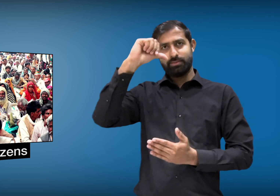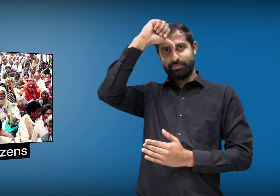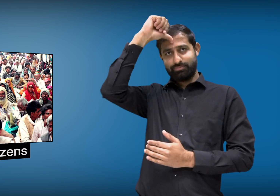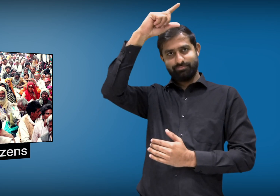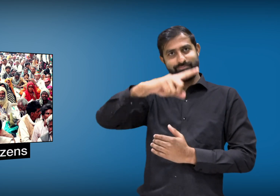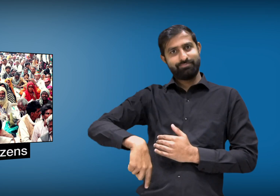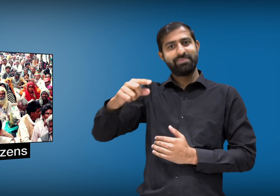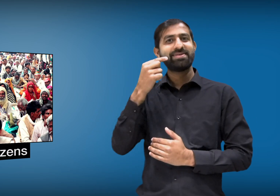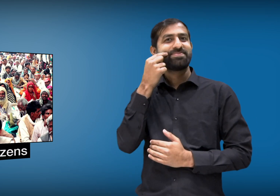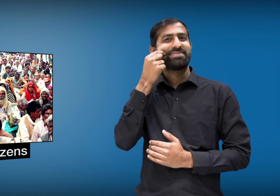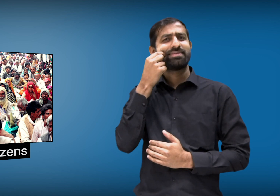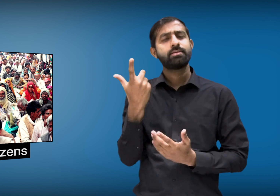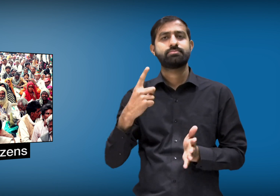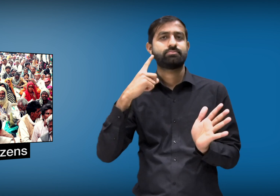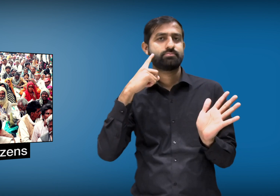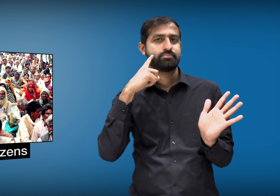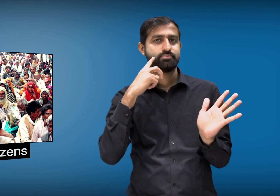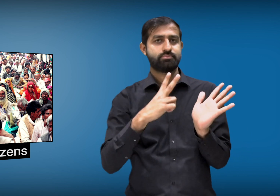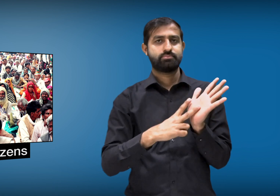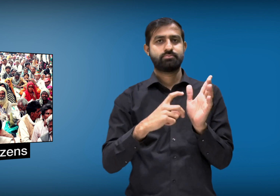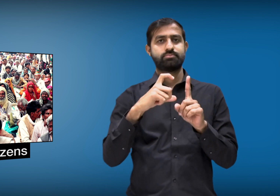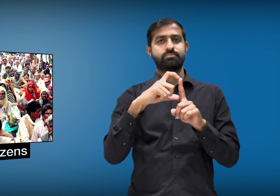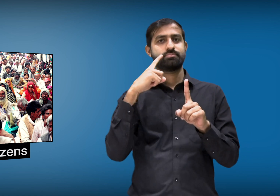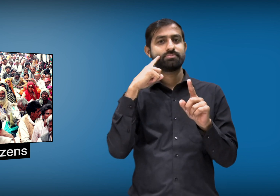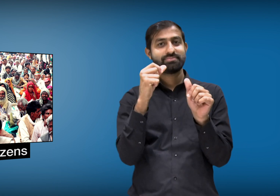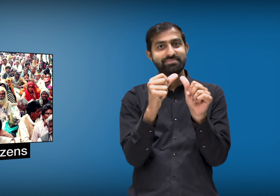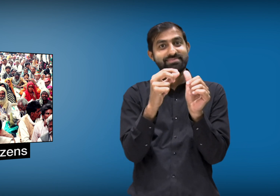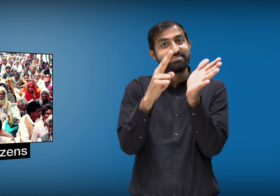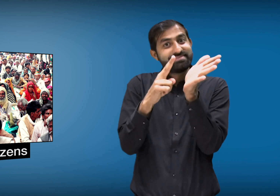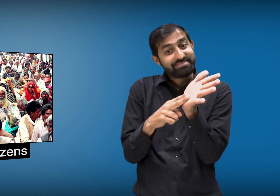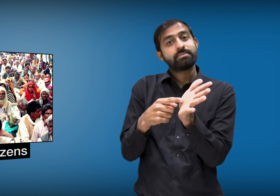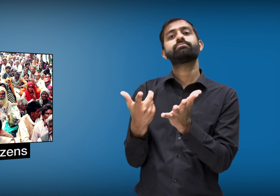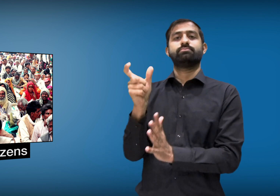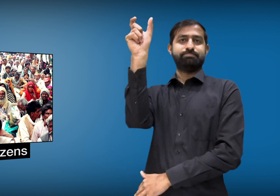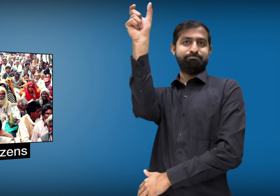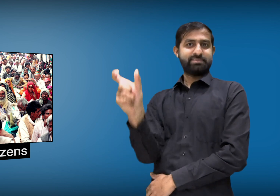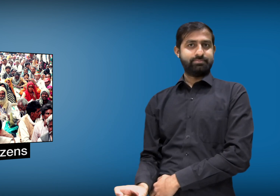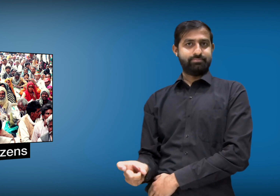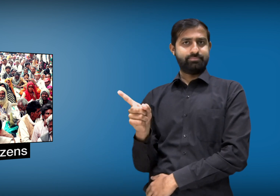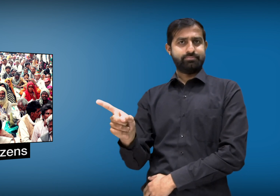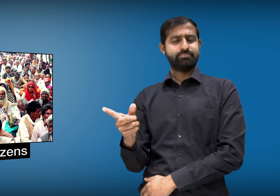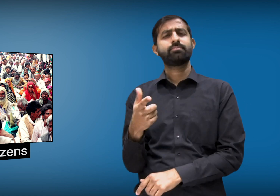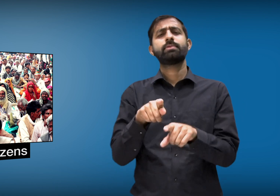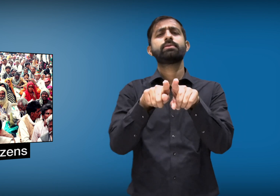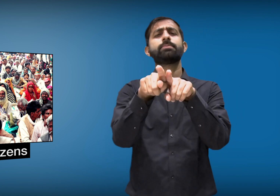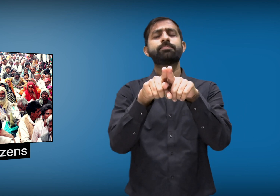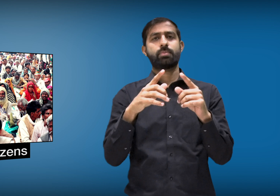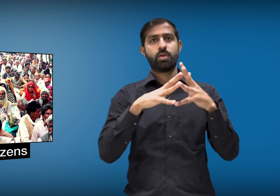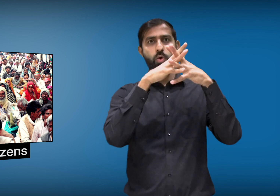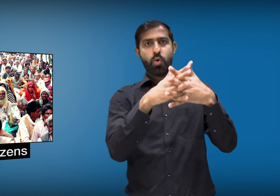for example people of India are called Indians.